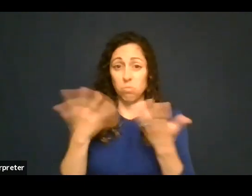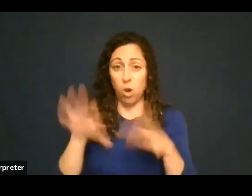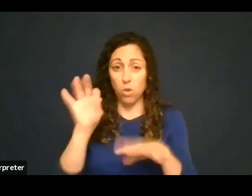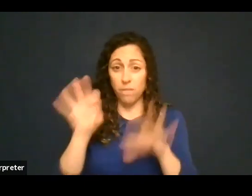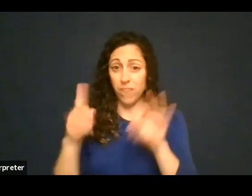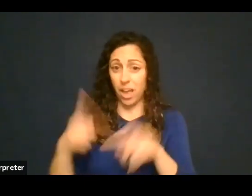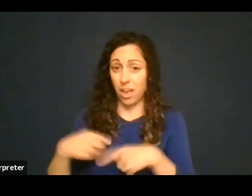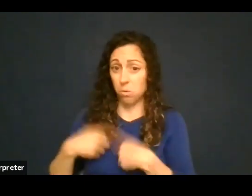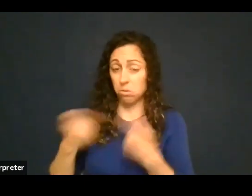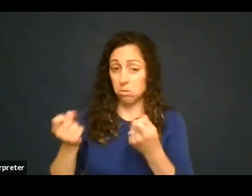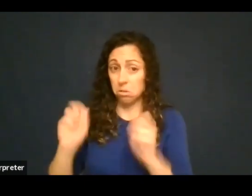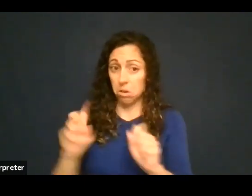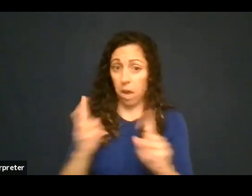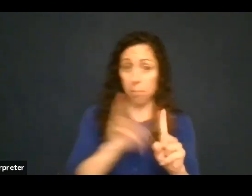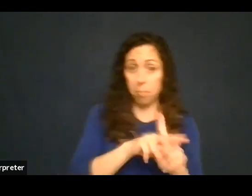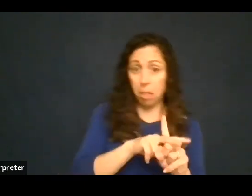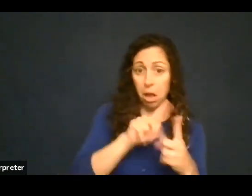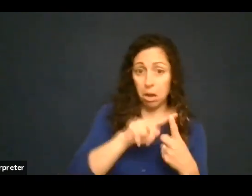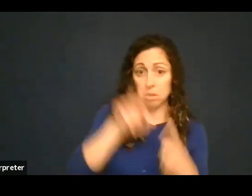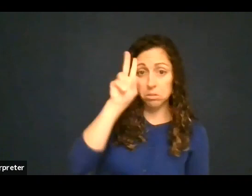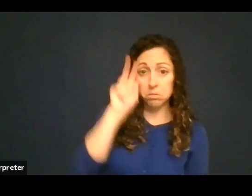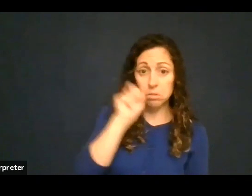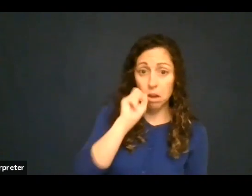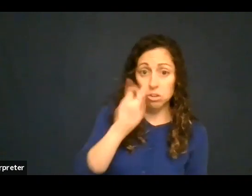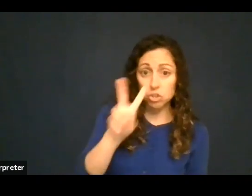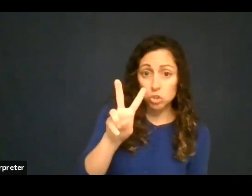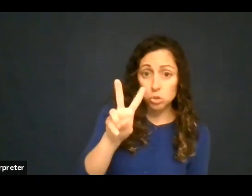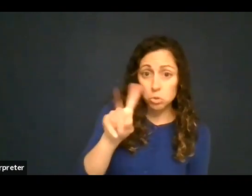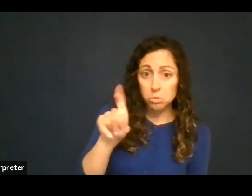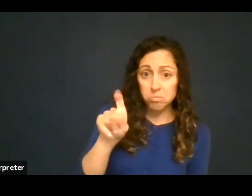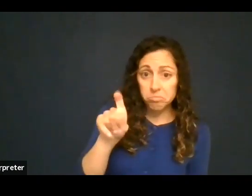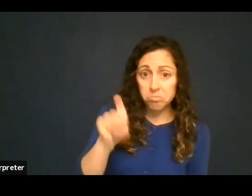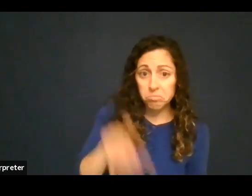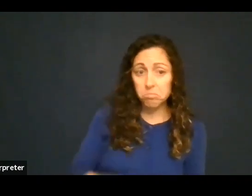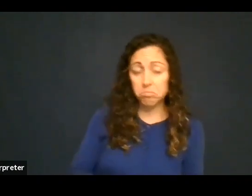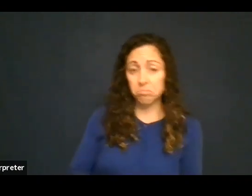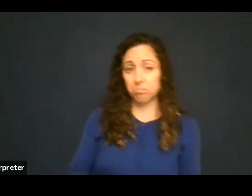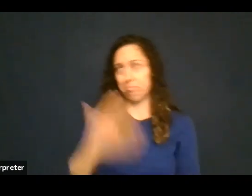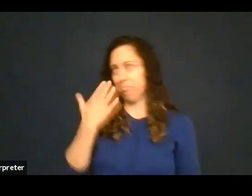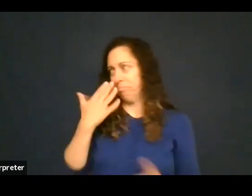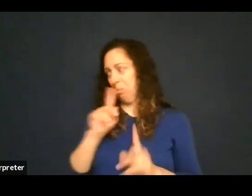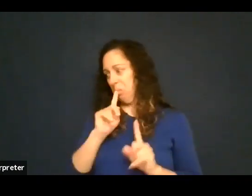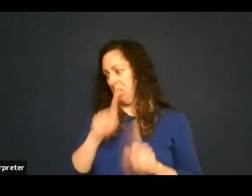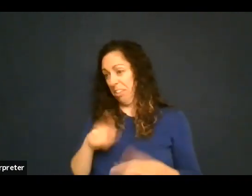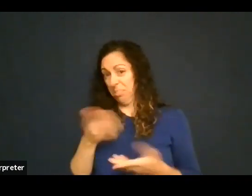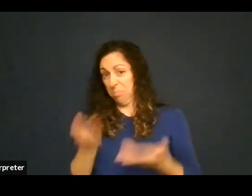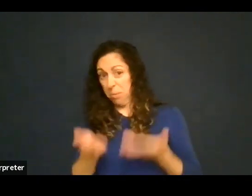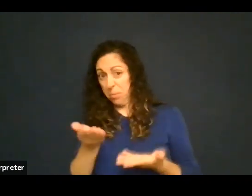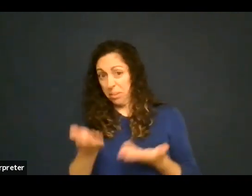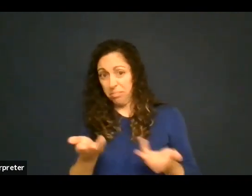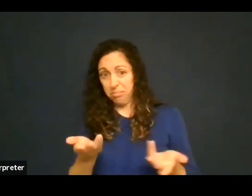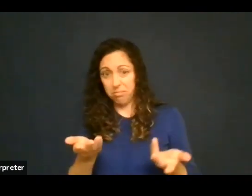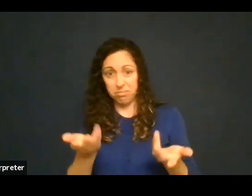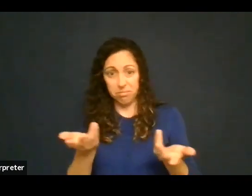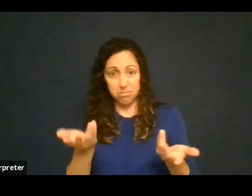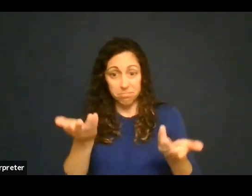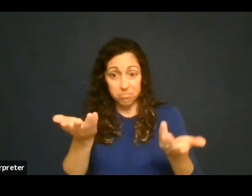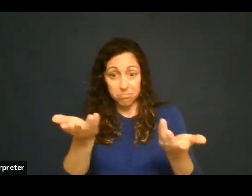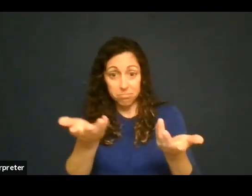I don't know the answer to that, but maybe?